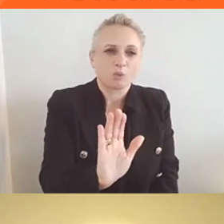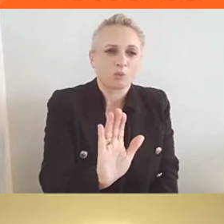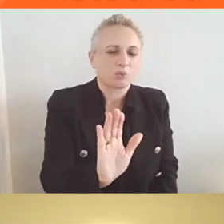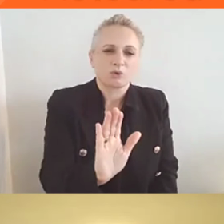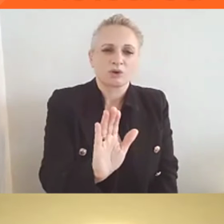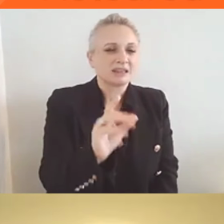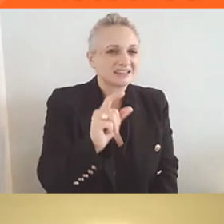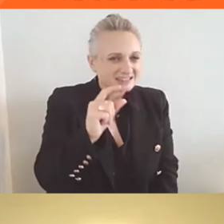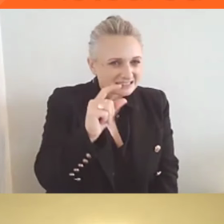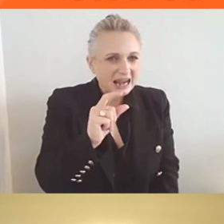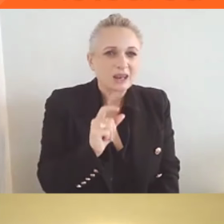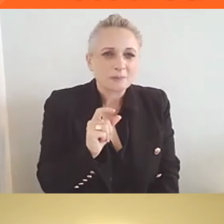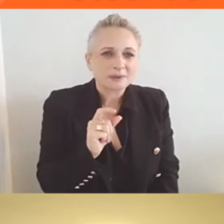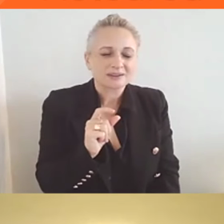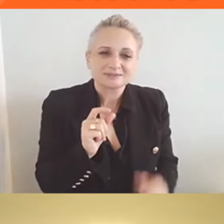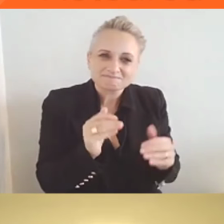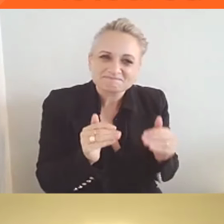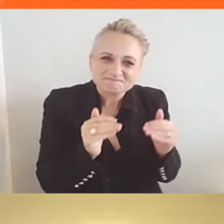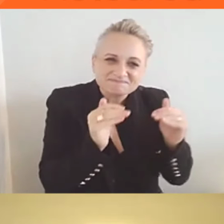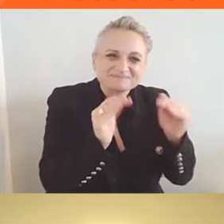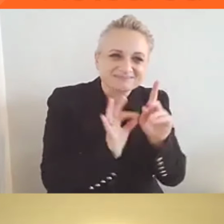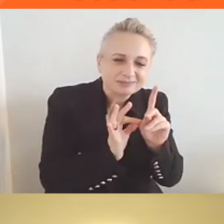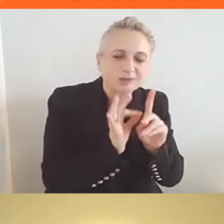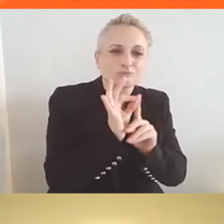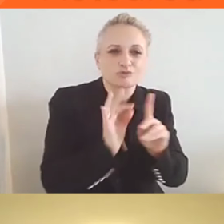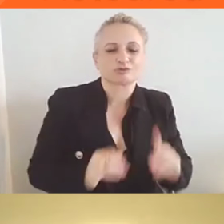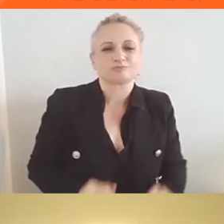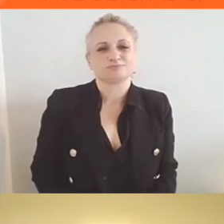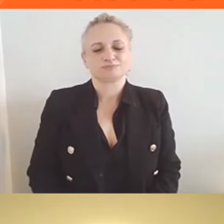bit, moving a little bit further along the spectrum towards a perfect